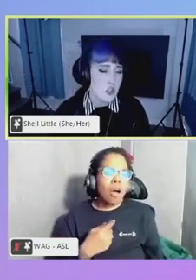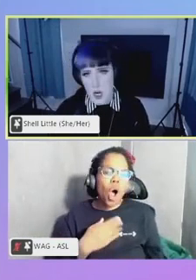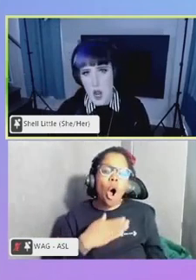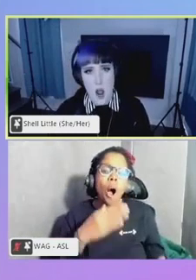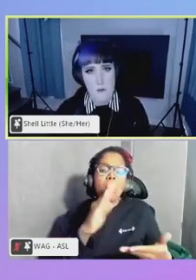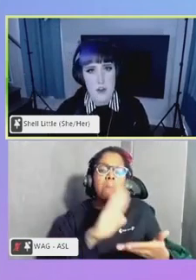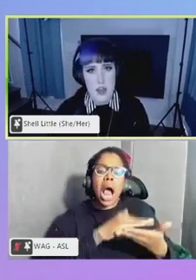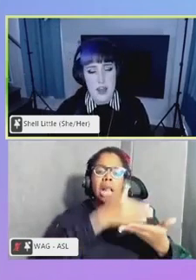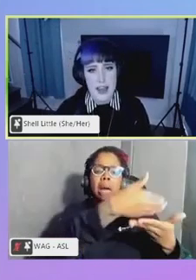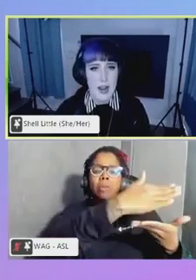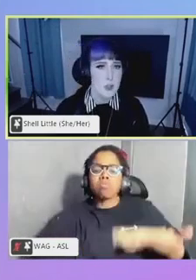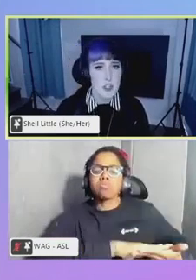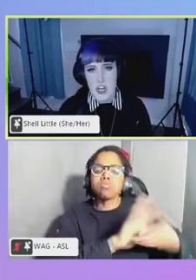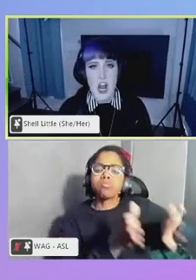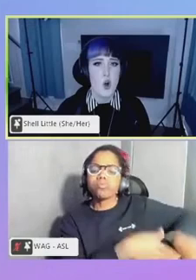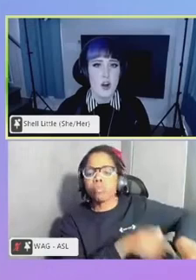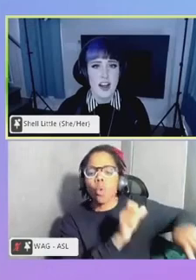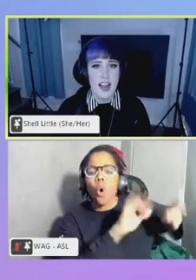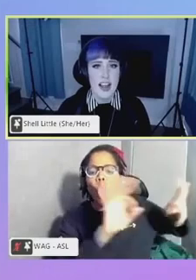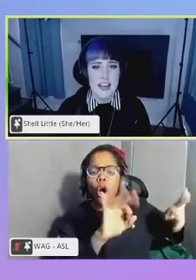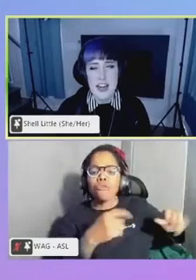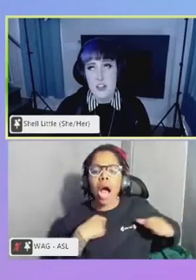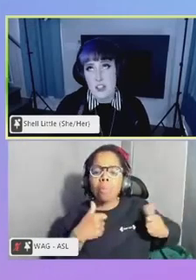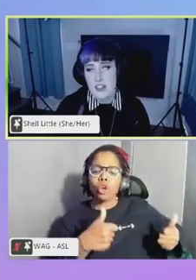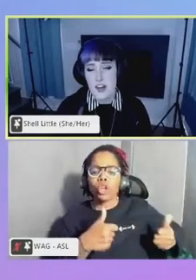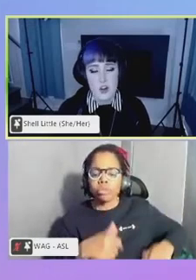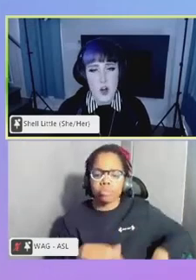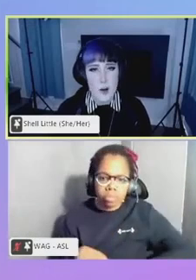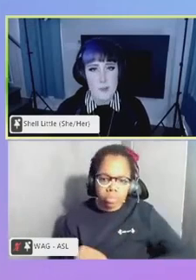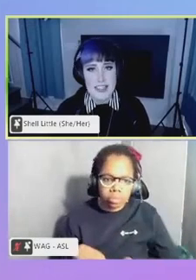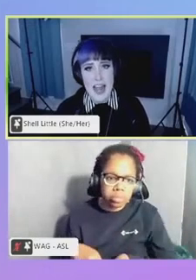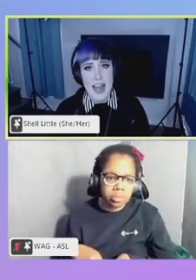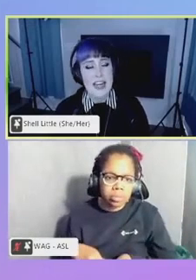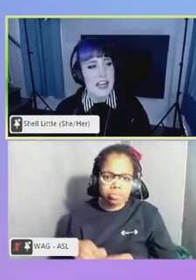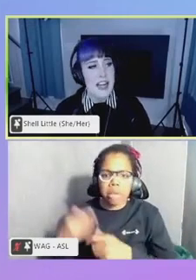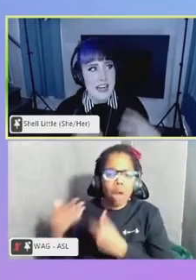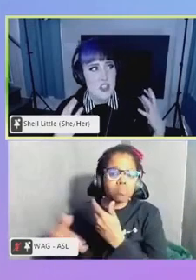gone. And that is not normal for other people. I once had a content writer told me, you know,